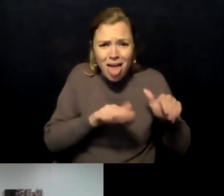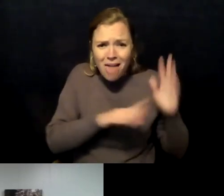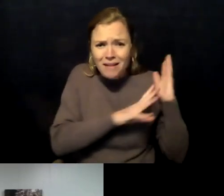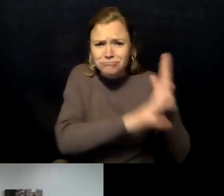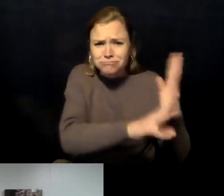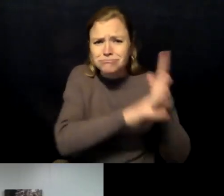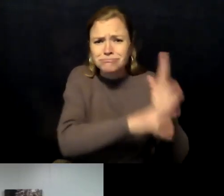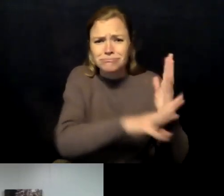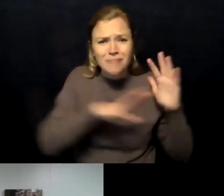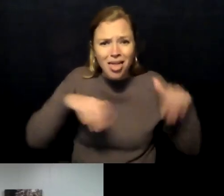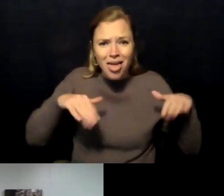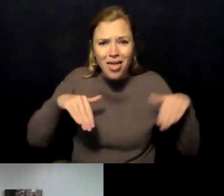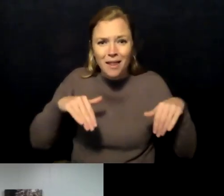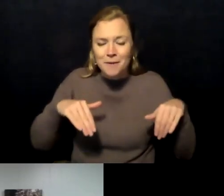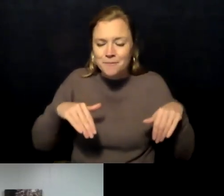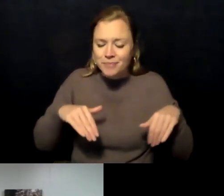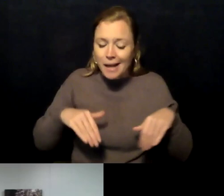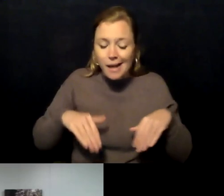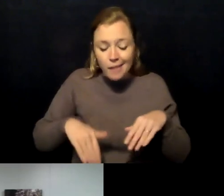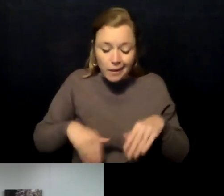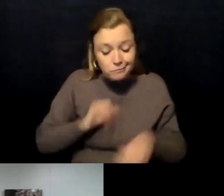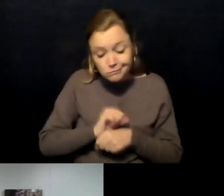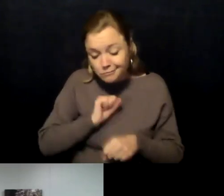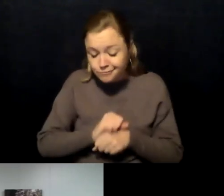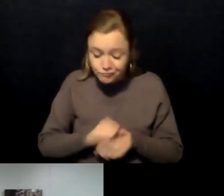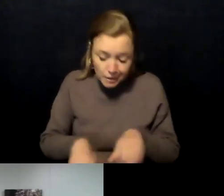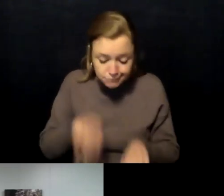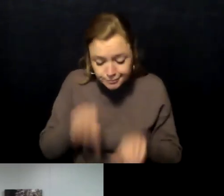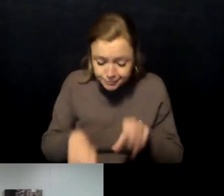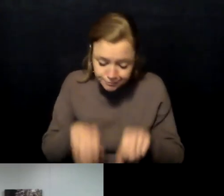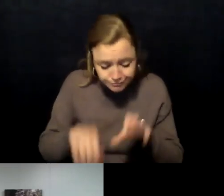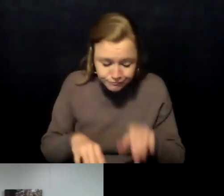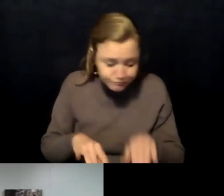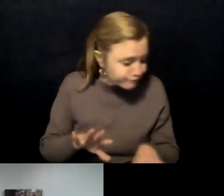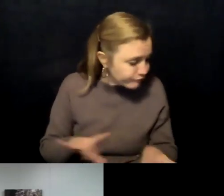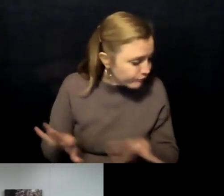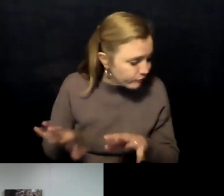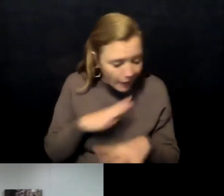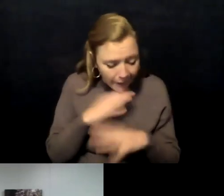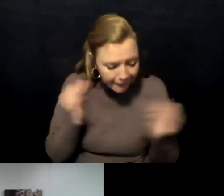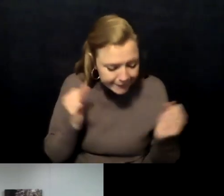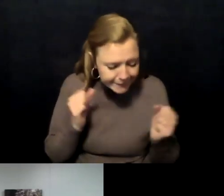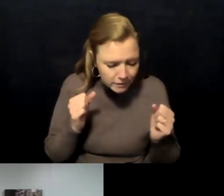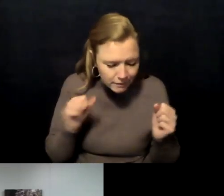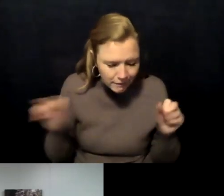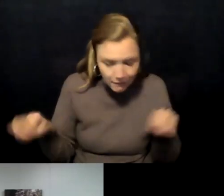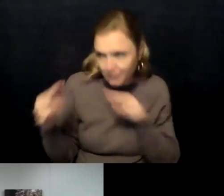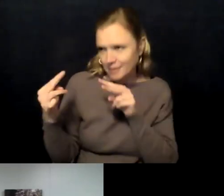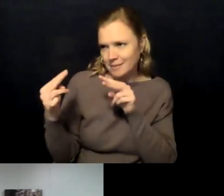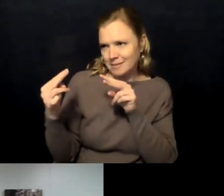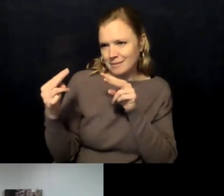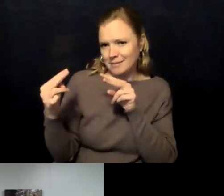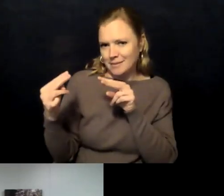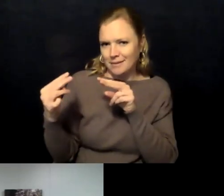but you know you just- it's a cool job.